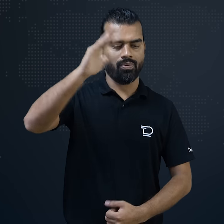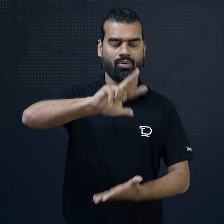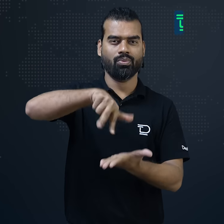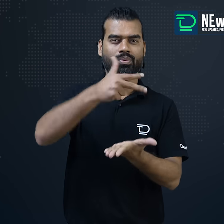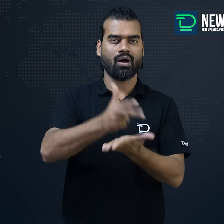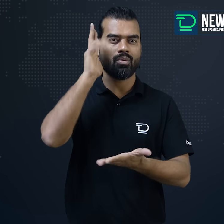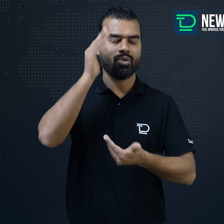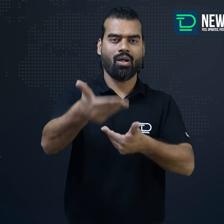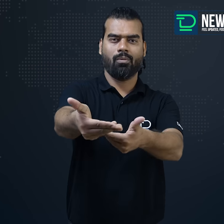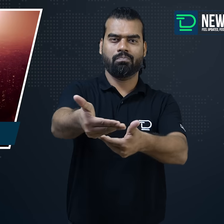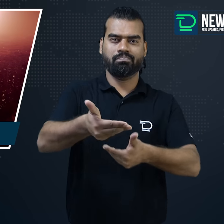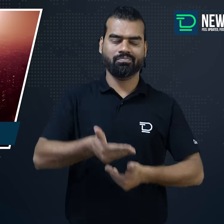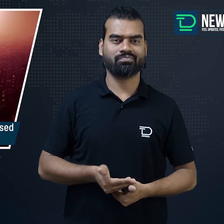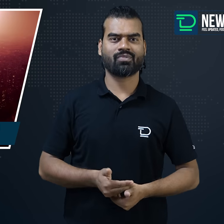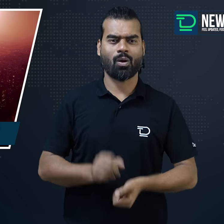Hi, welcome to Deaf Talks news.